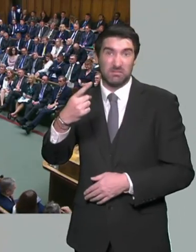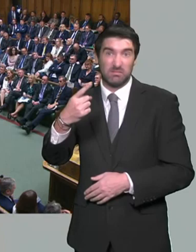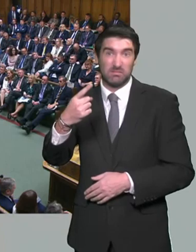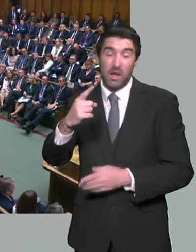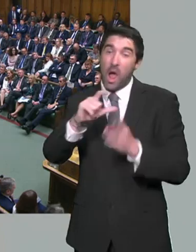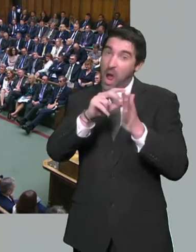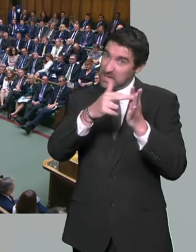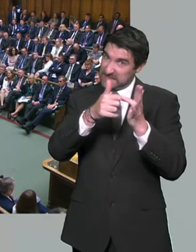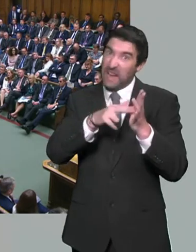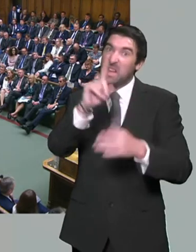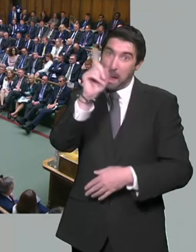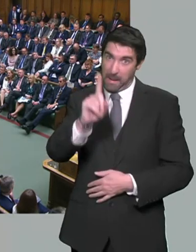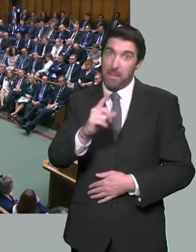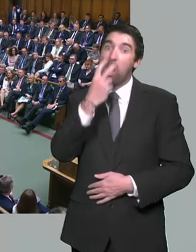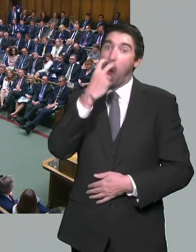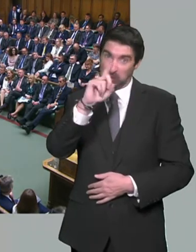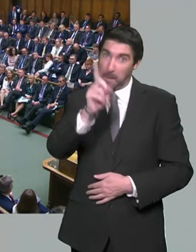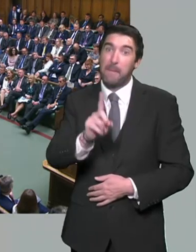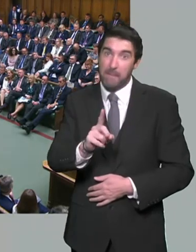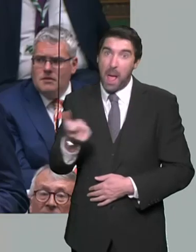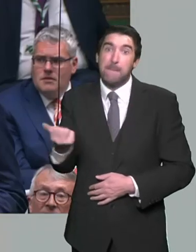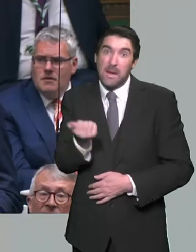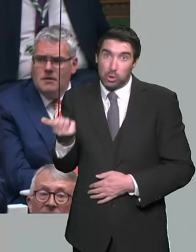who are missing out on this support.